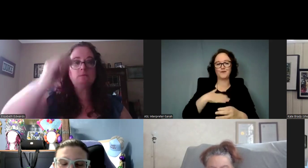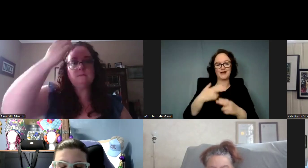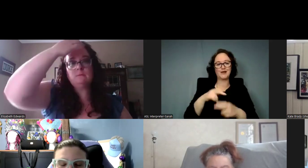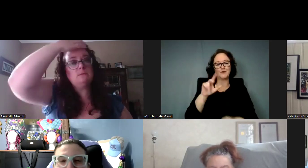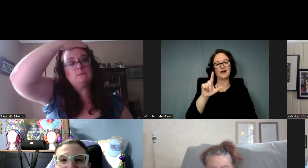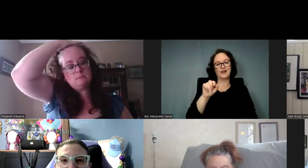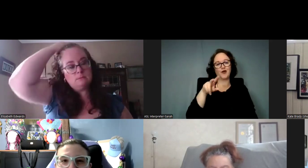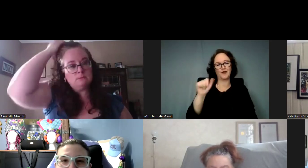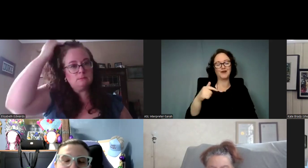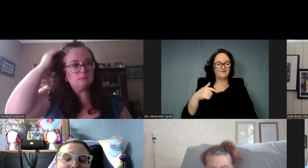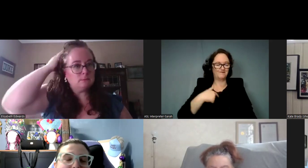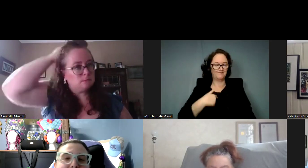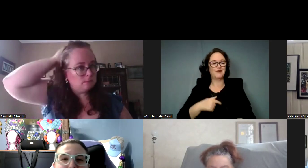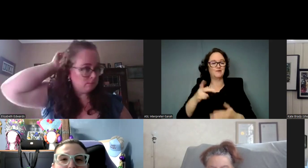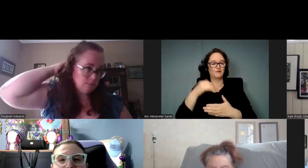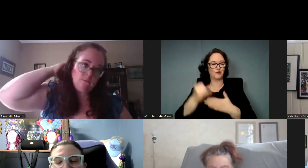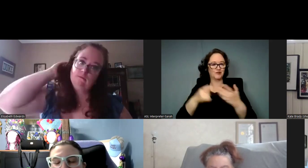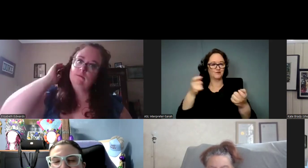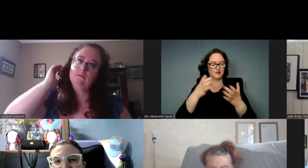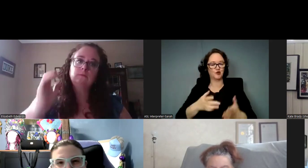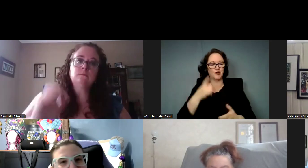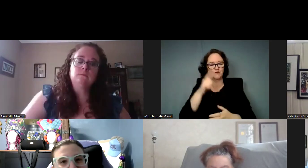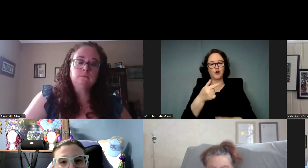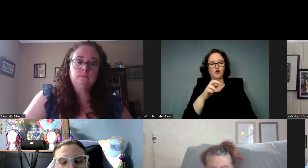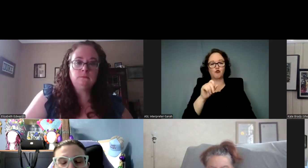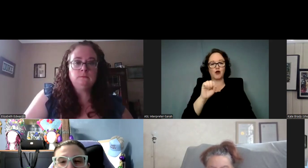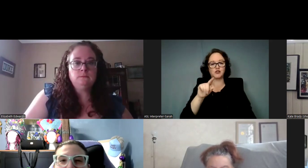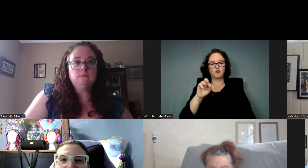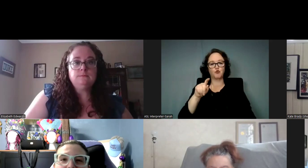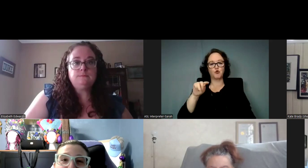Project Manager for the Grassroots Project at HSRI. I